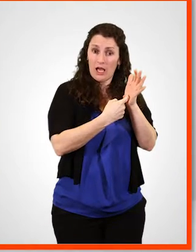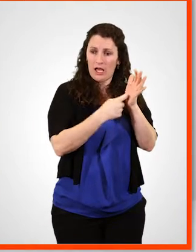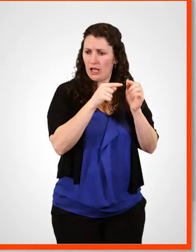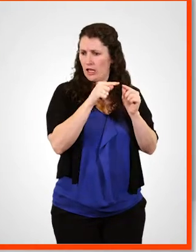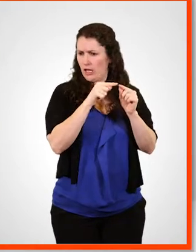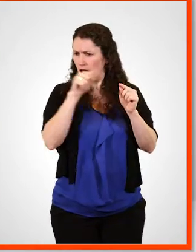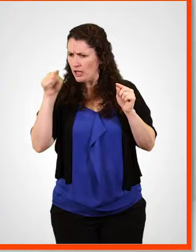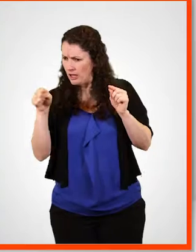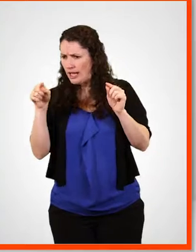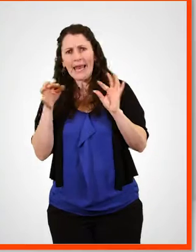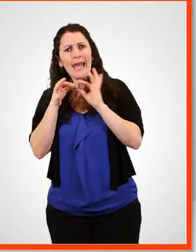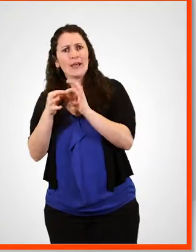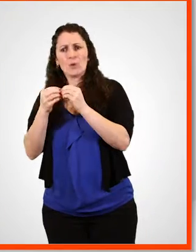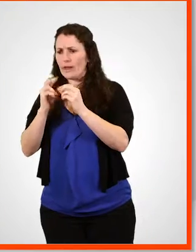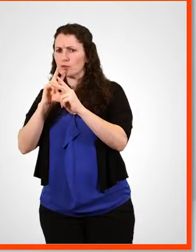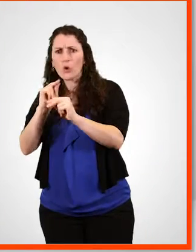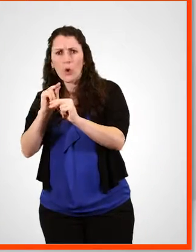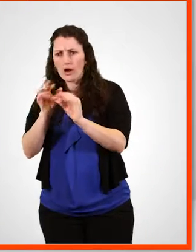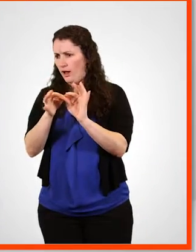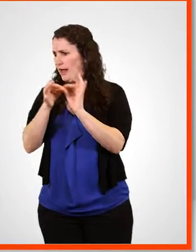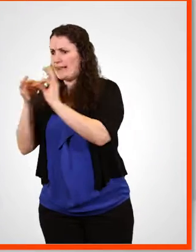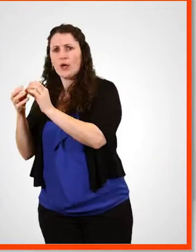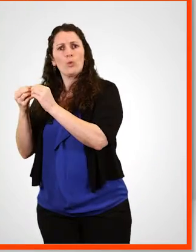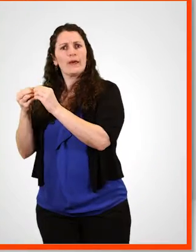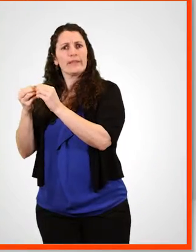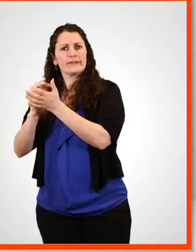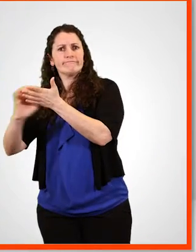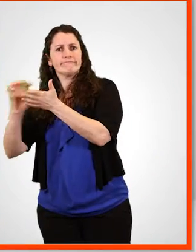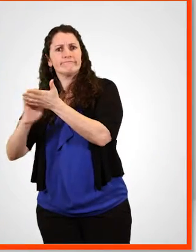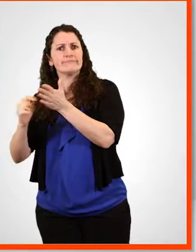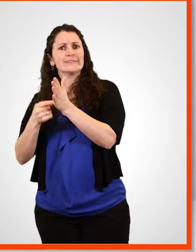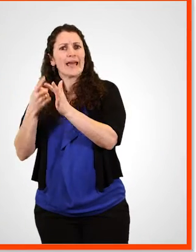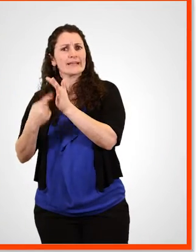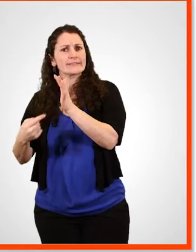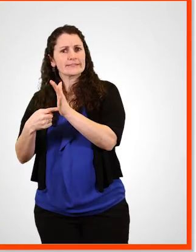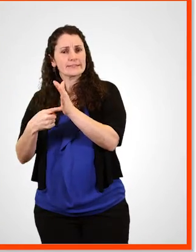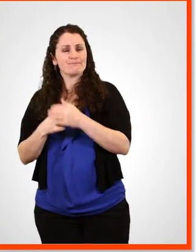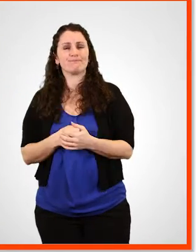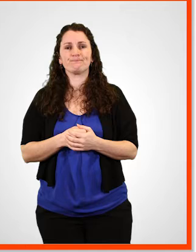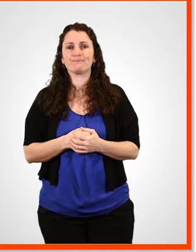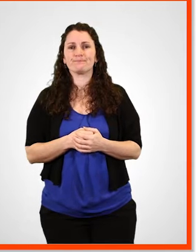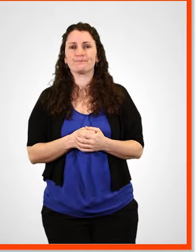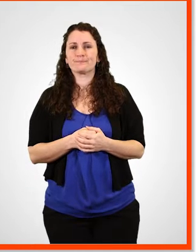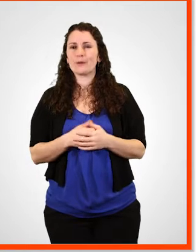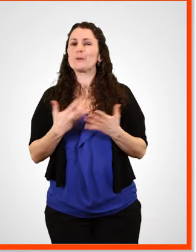between talk and text and that's what we're going to explore quite a bit in the next few slides. So we've already mentioned before